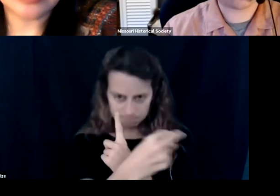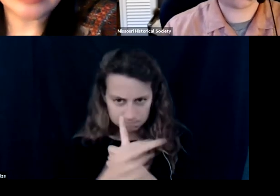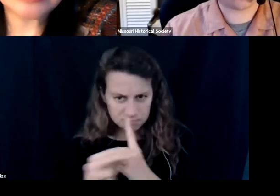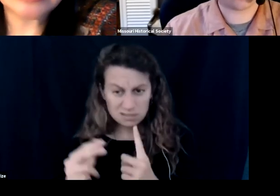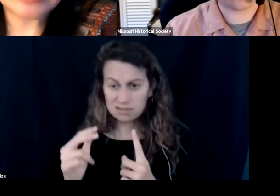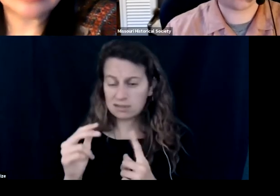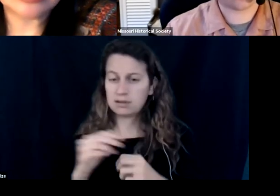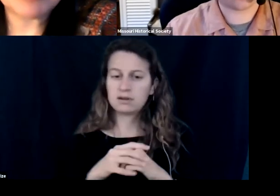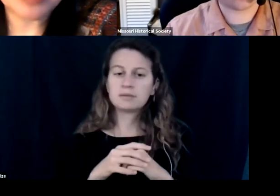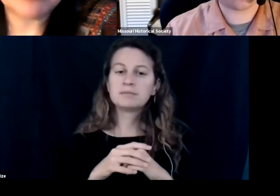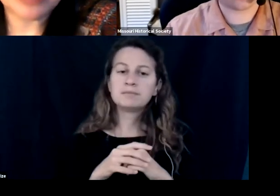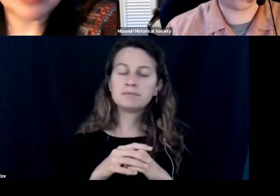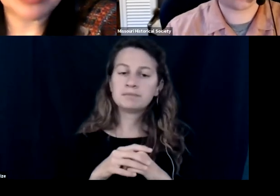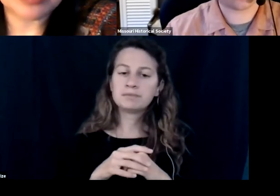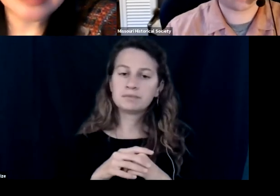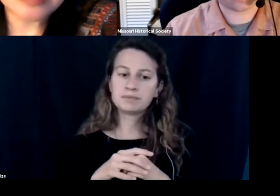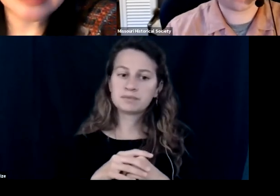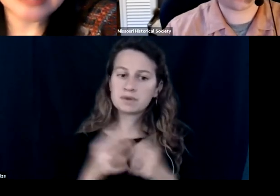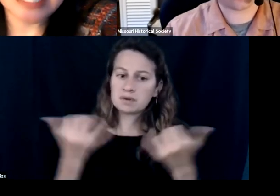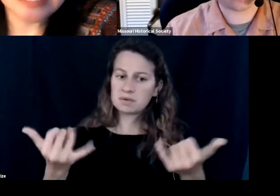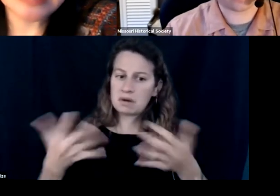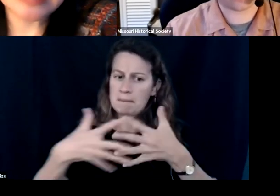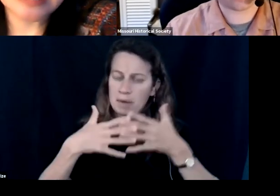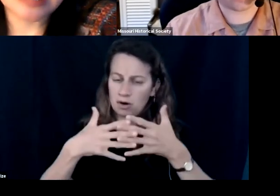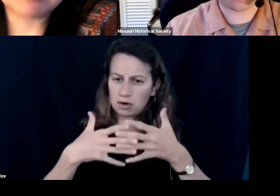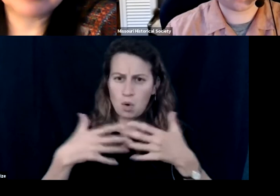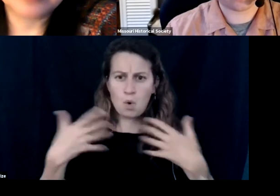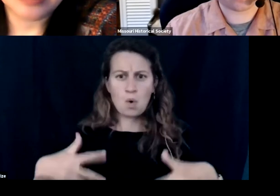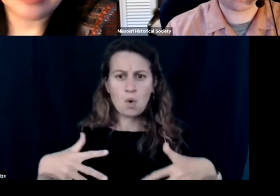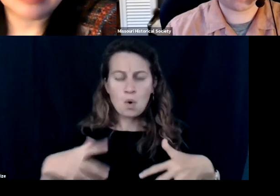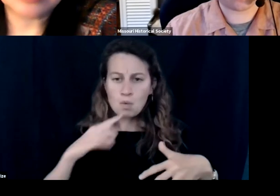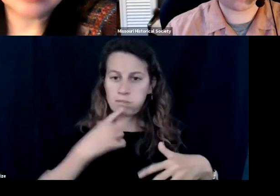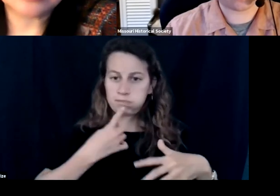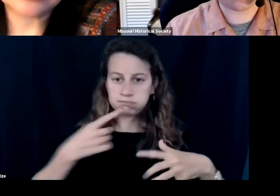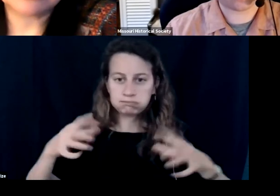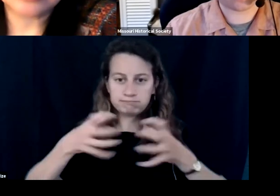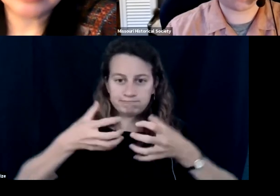shaky on the details, too. Yeah, but you're right. I mean, they have to do it sooner rather than later. I think too, there was